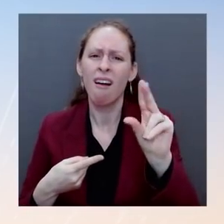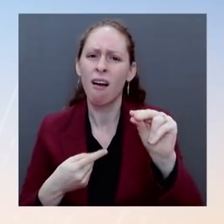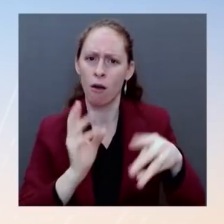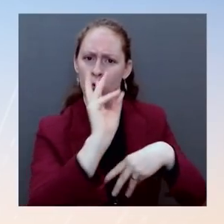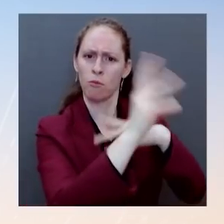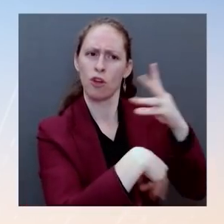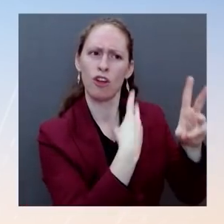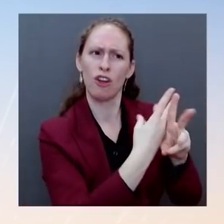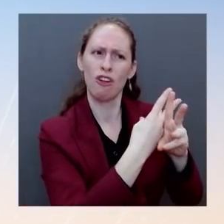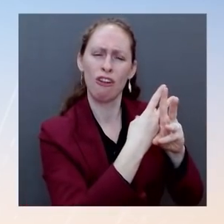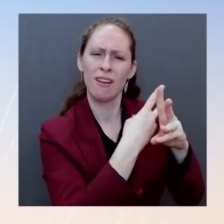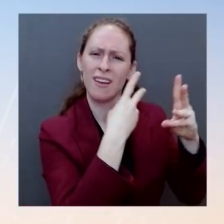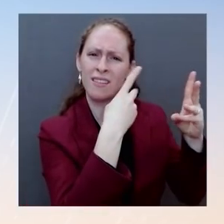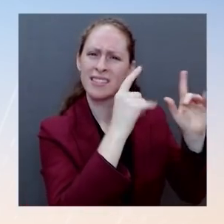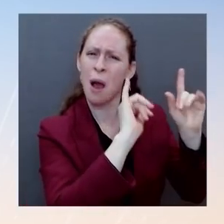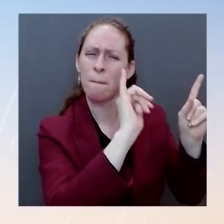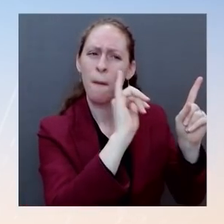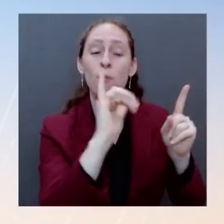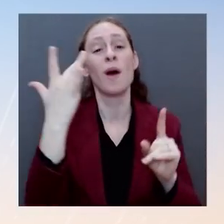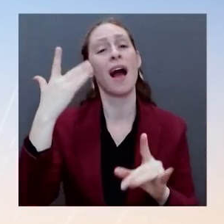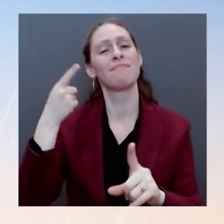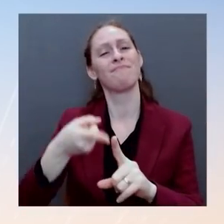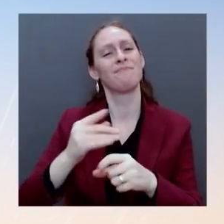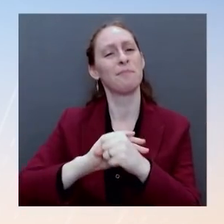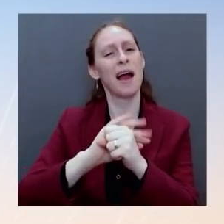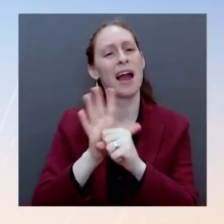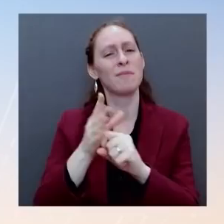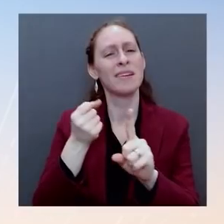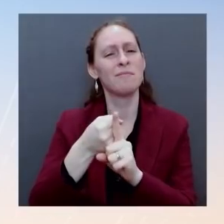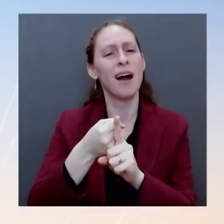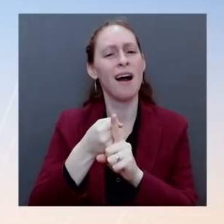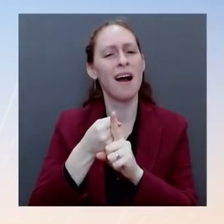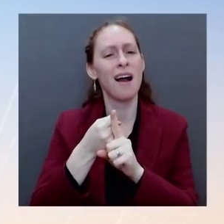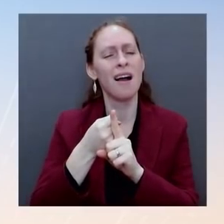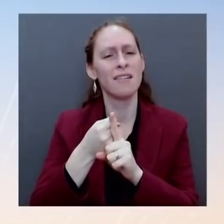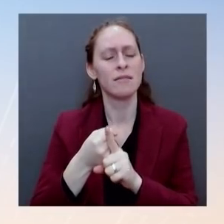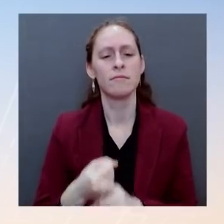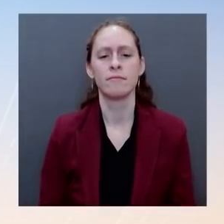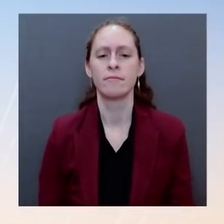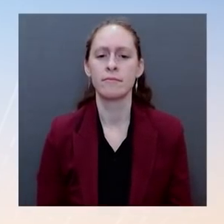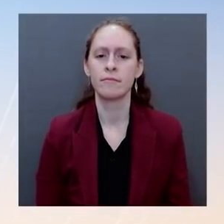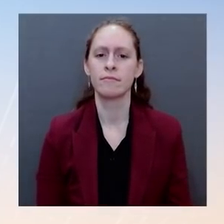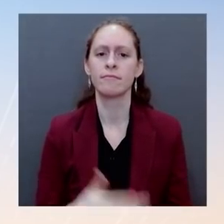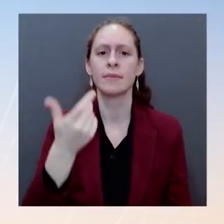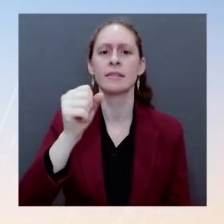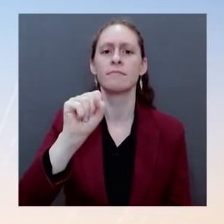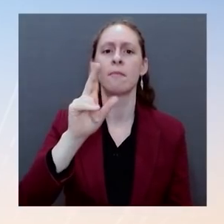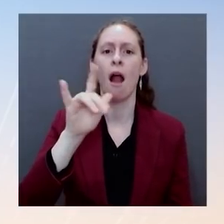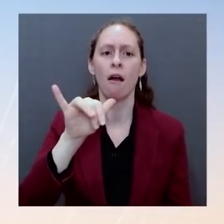that have evolved over the course of time, through the Delta variant and over the course of the fall,